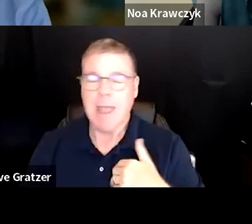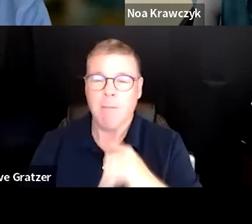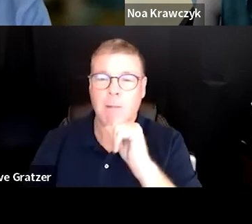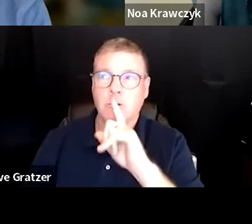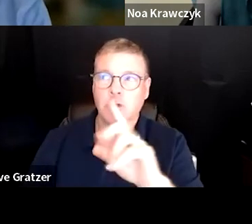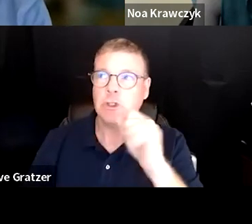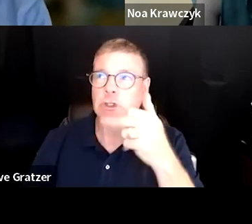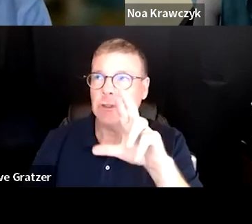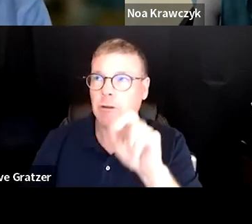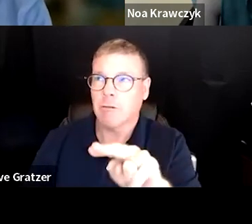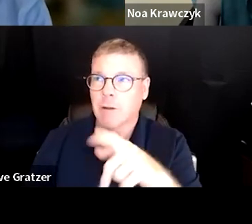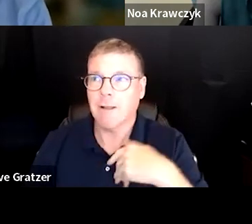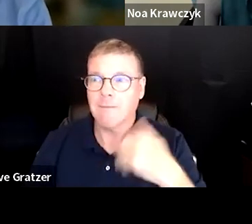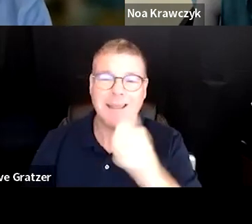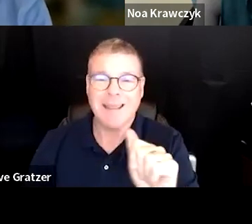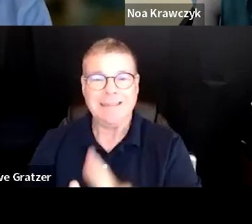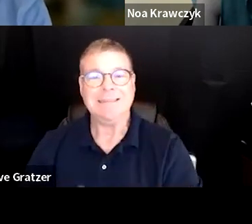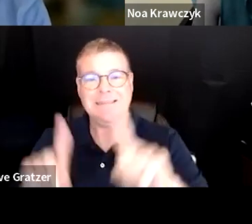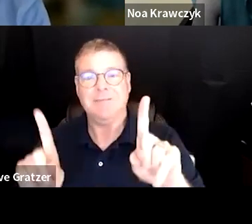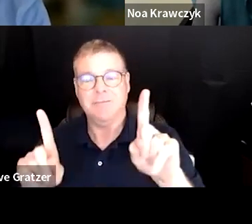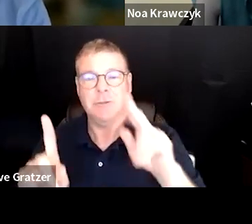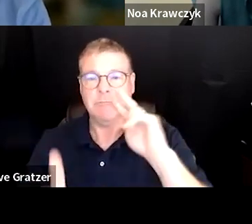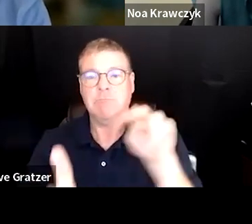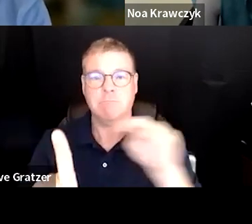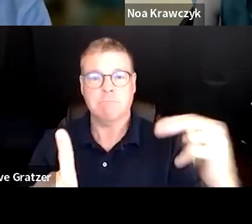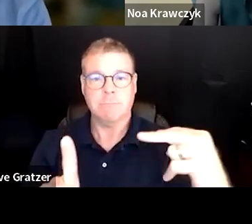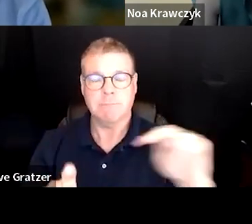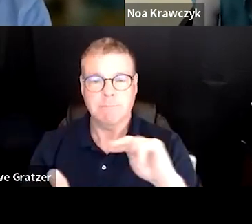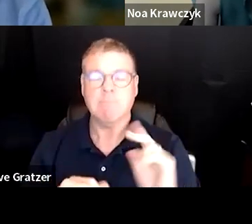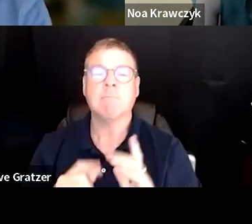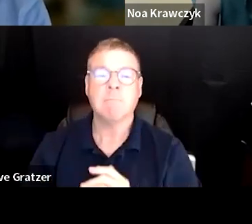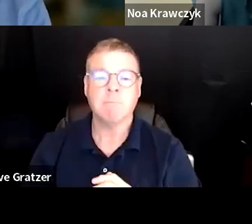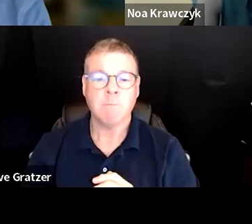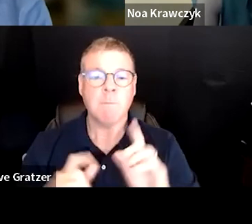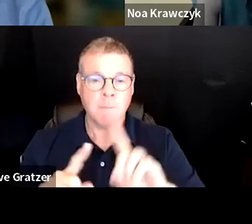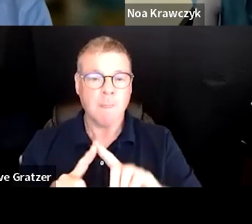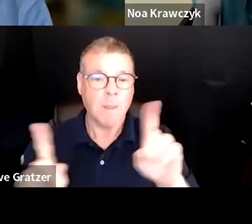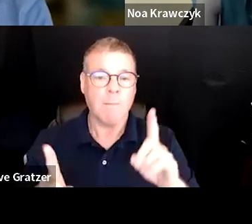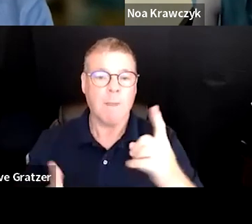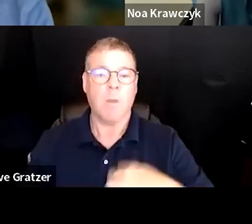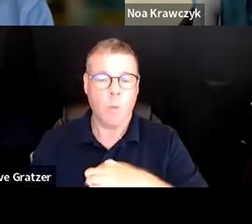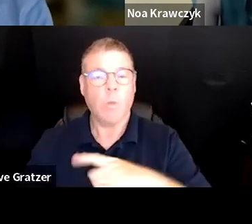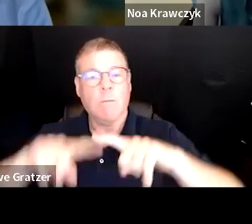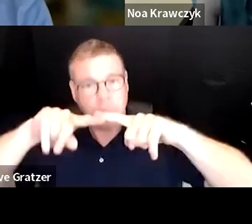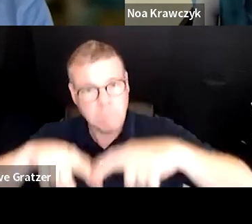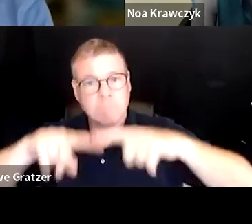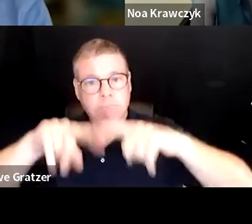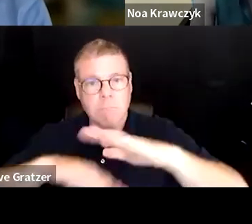has any different perspective on that, but we really rely heavily on peers in New Jersey.